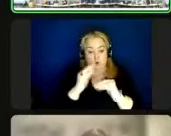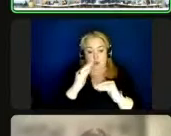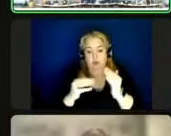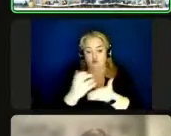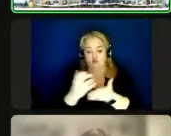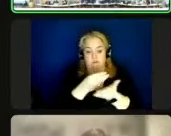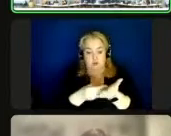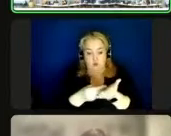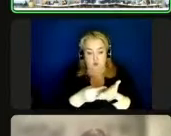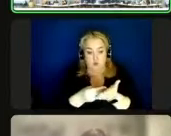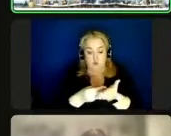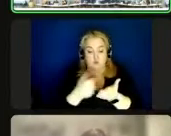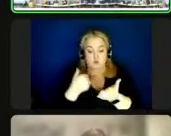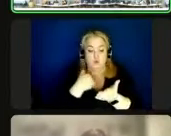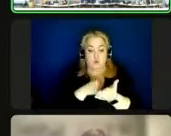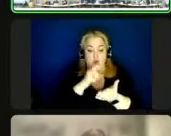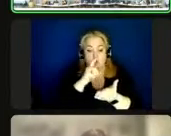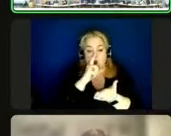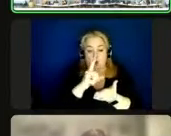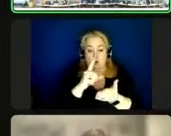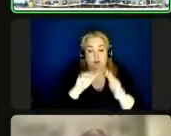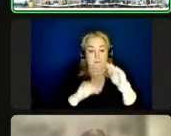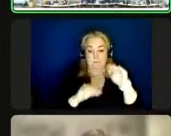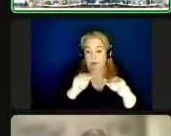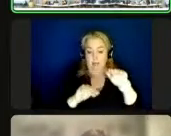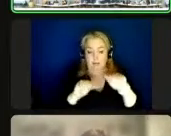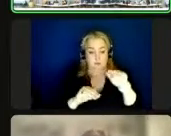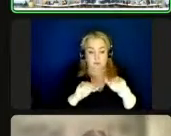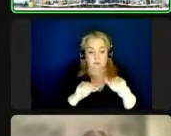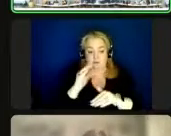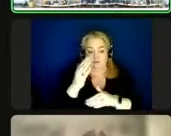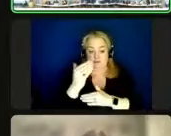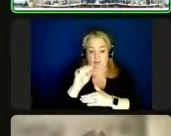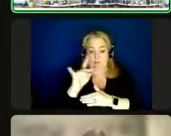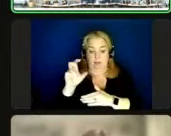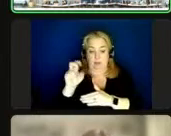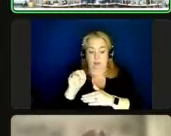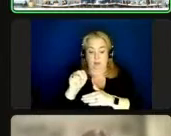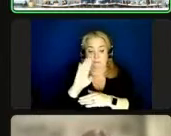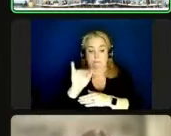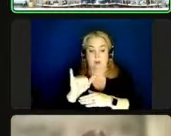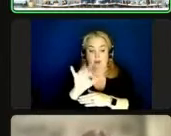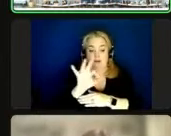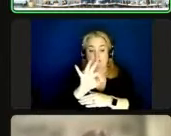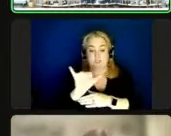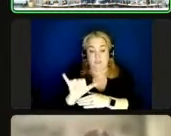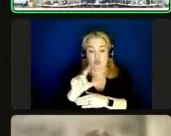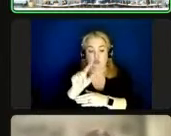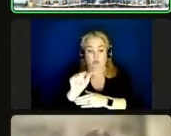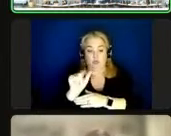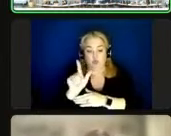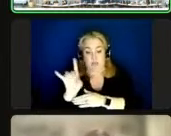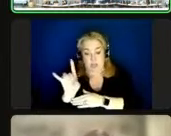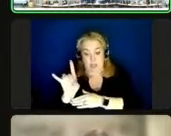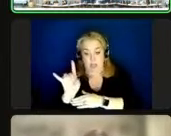FIVE YEAR FORECAST THAT WE JUST PRESENTED BACK IN JANUARY.